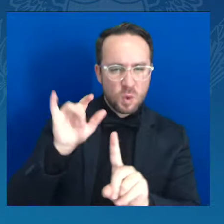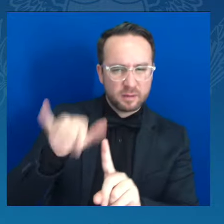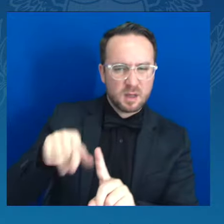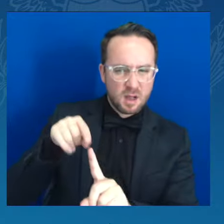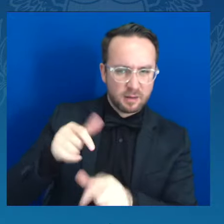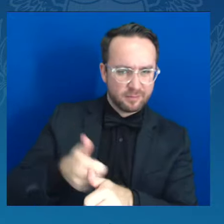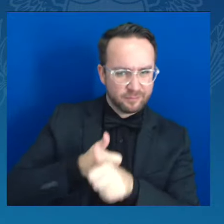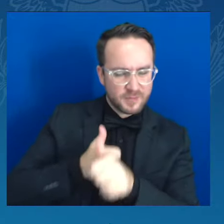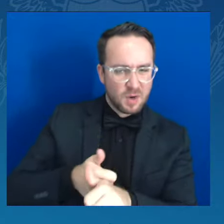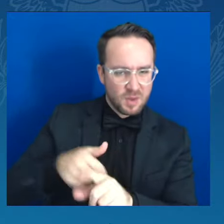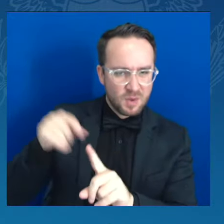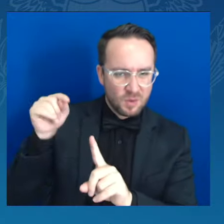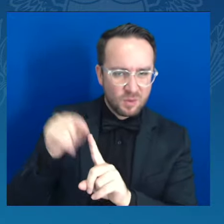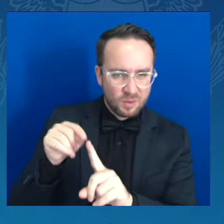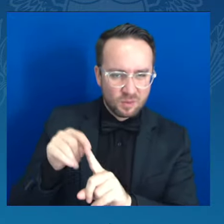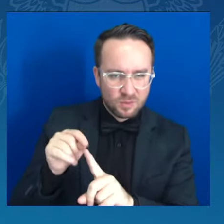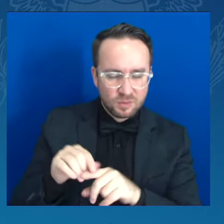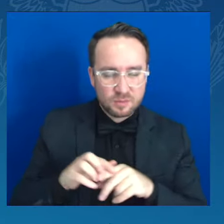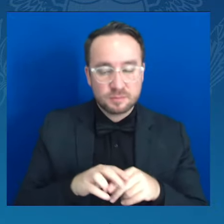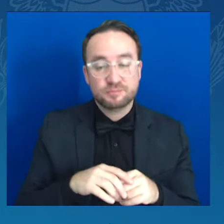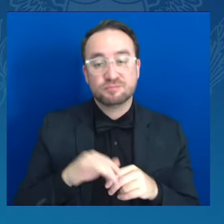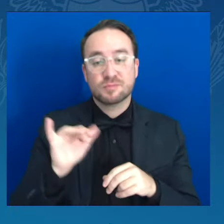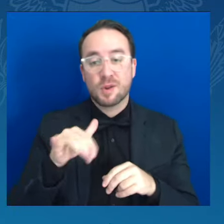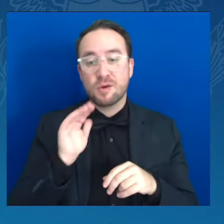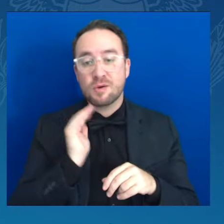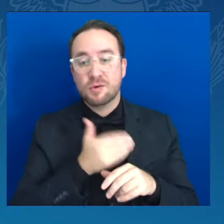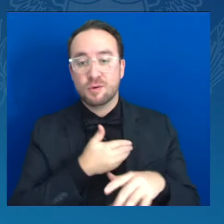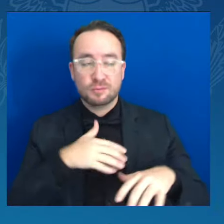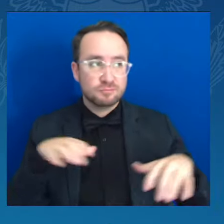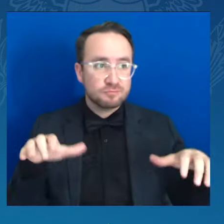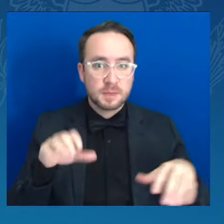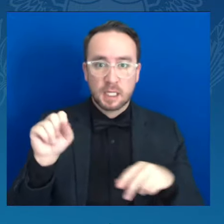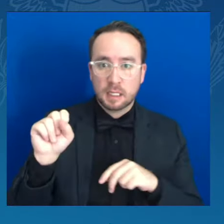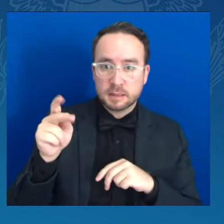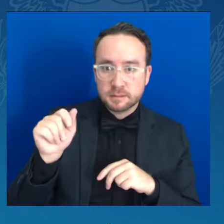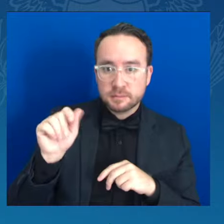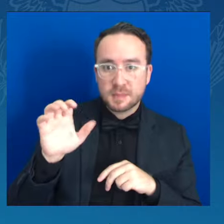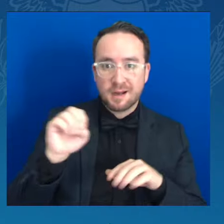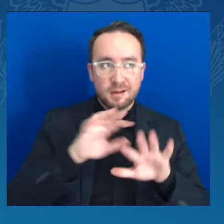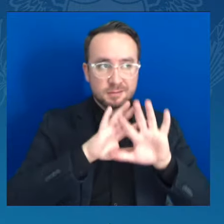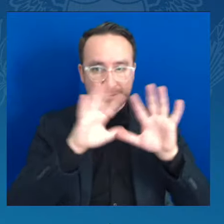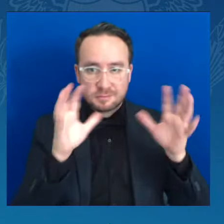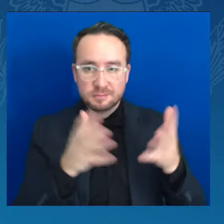The department's vital role in monitoring the environment extends to our orbits as well.